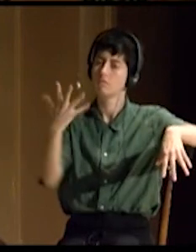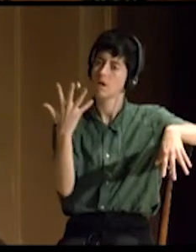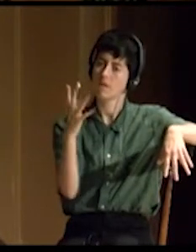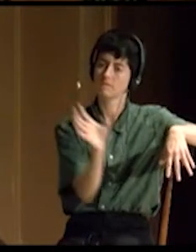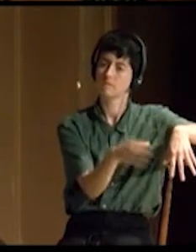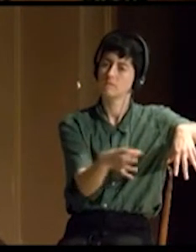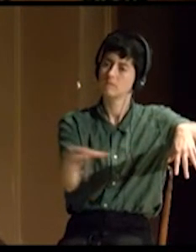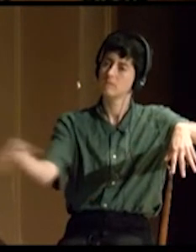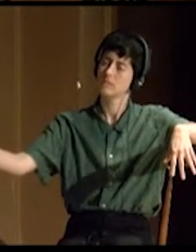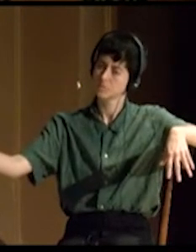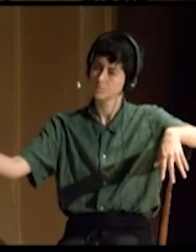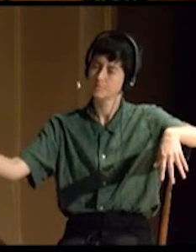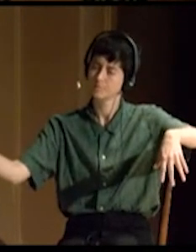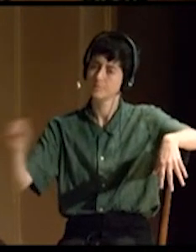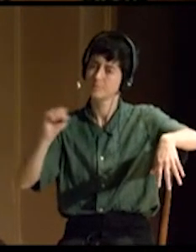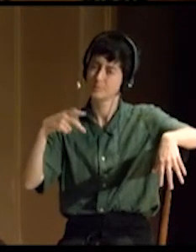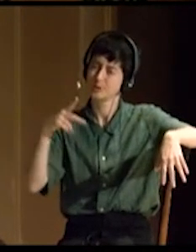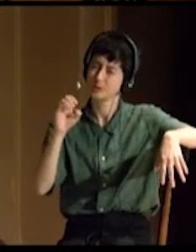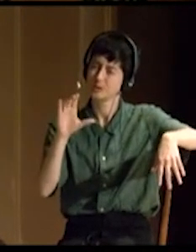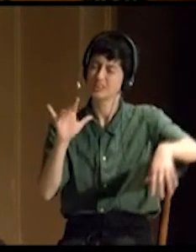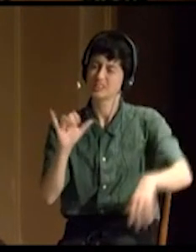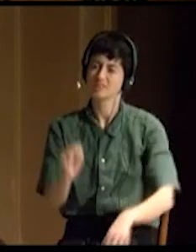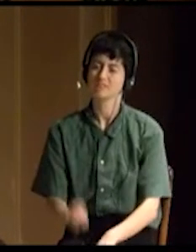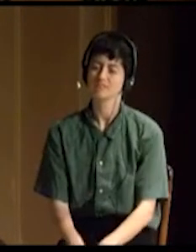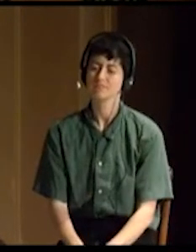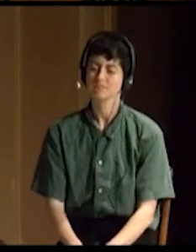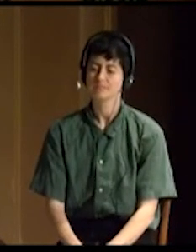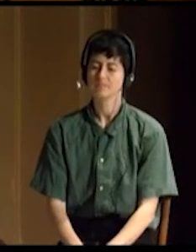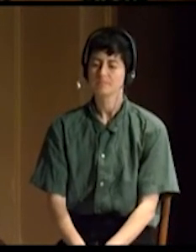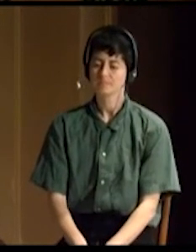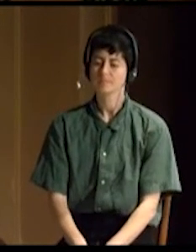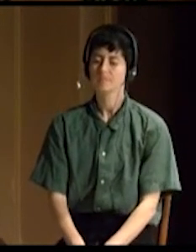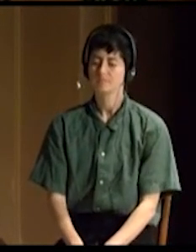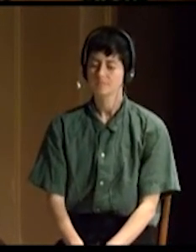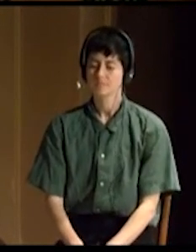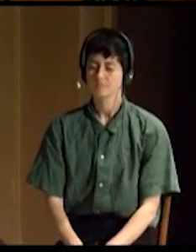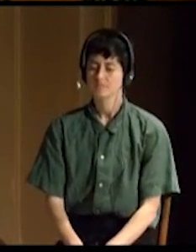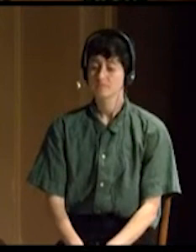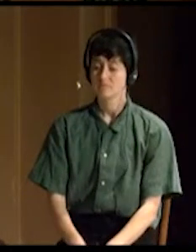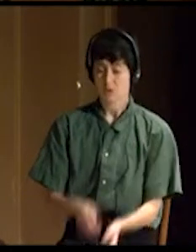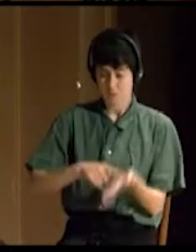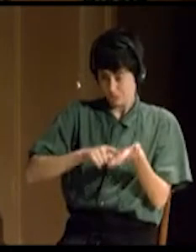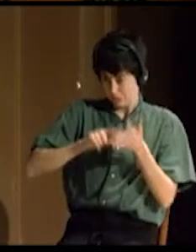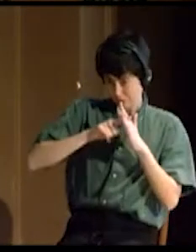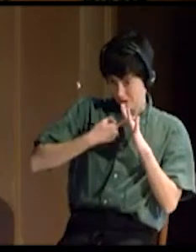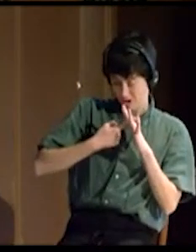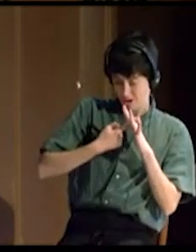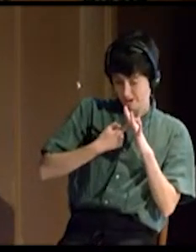So our studies really started with the basic question, how diverse is this group?